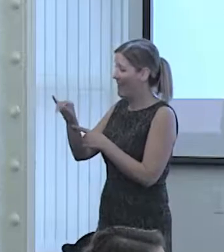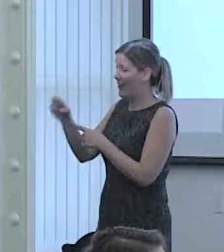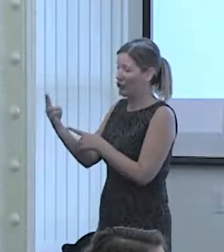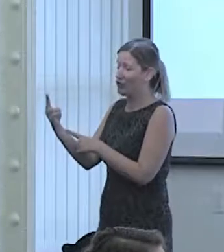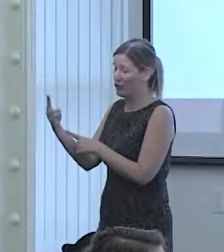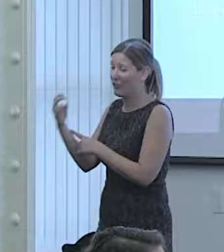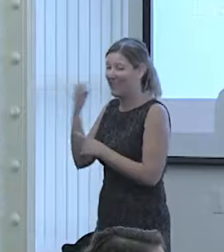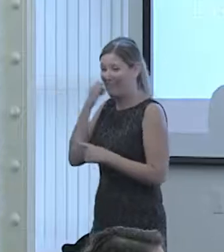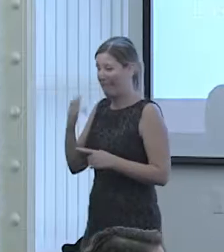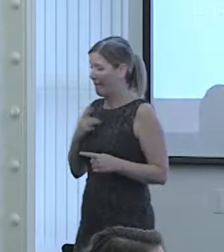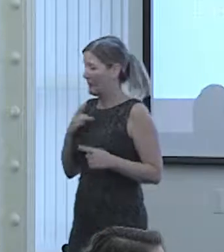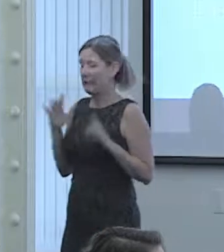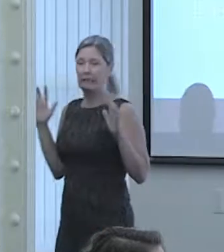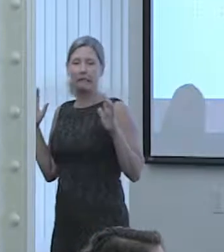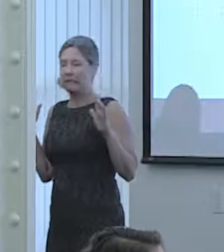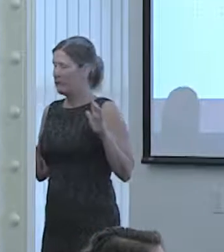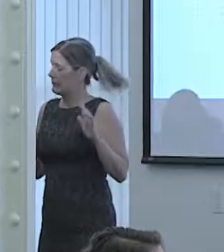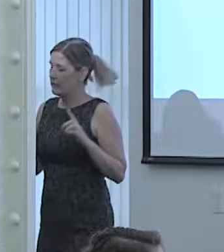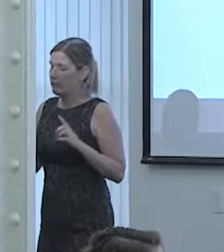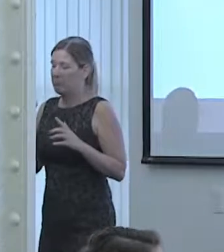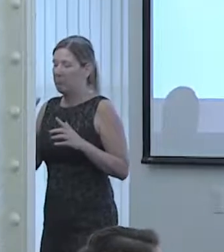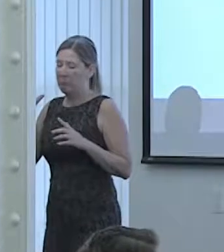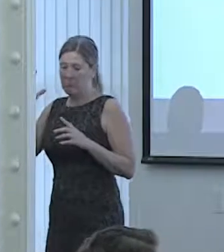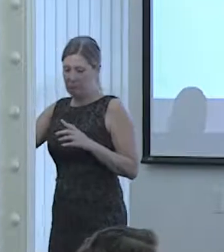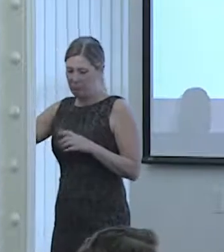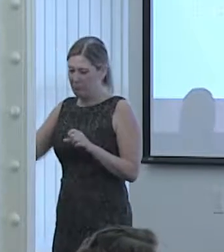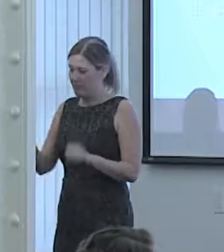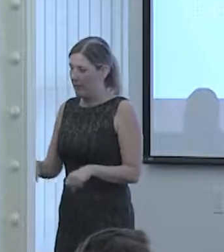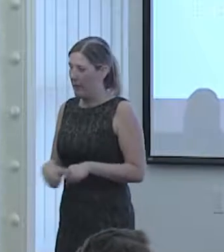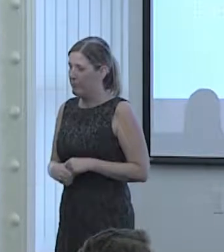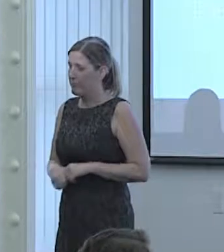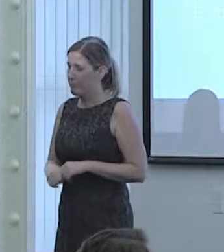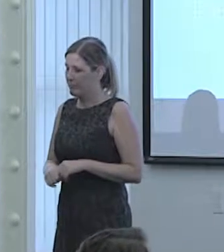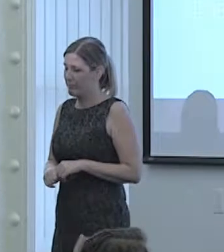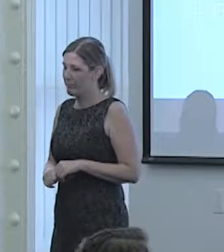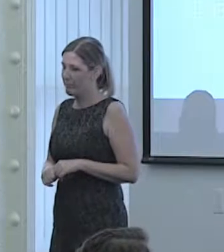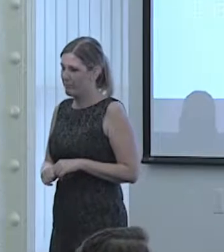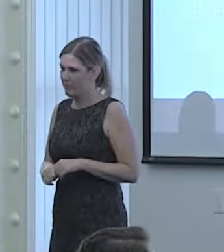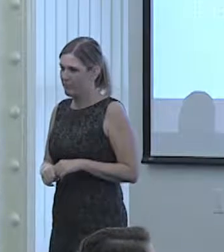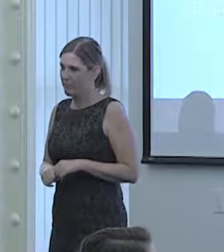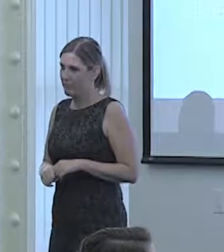so if you feel like you need to get out that space as well, it's completely tolerated.